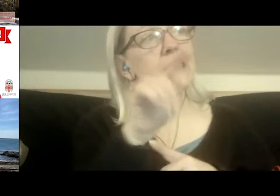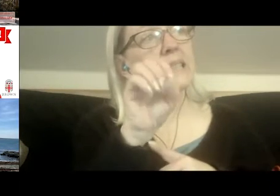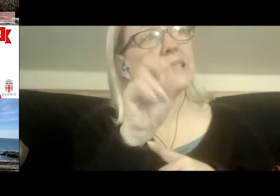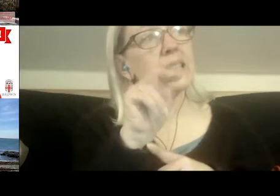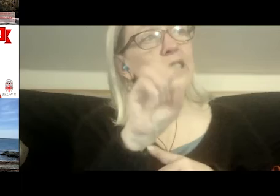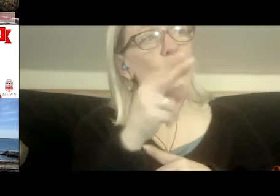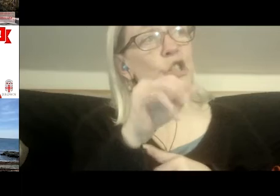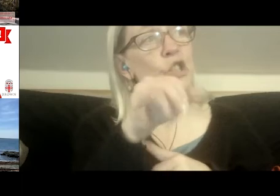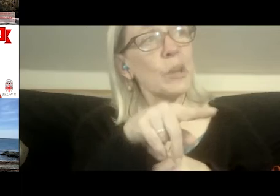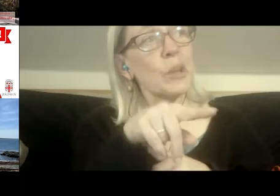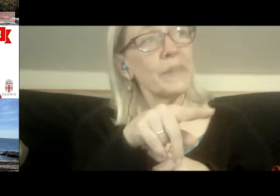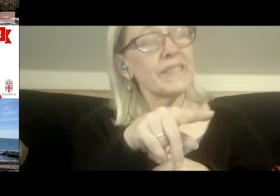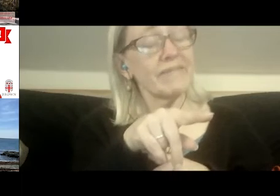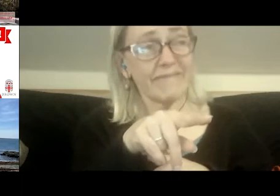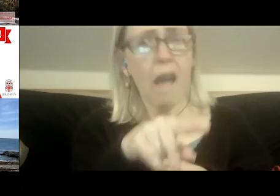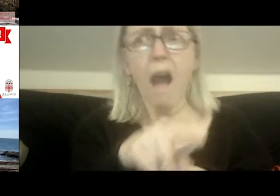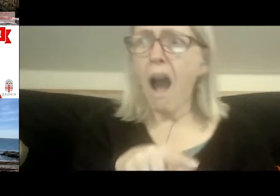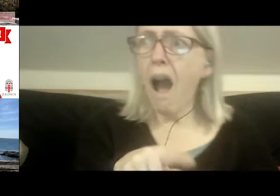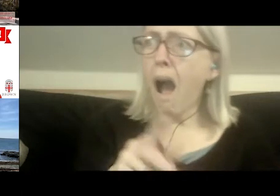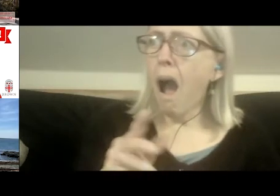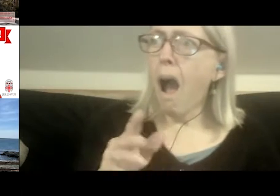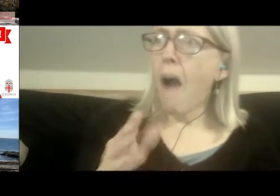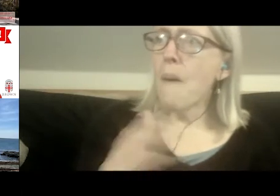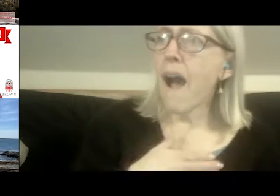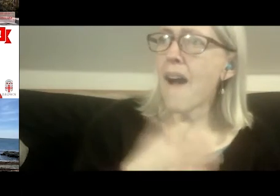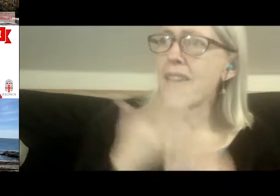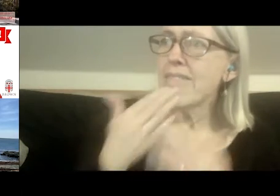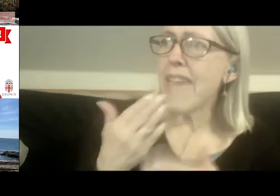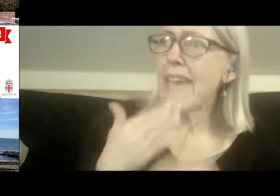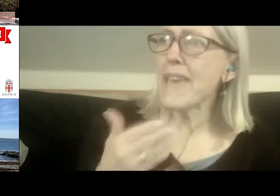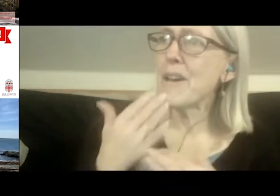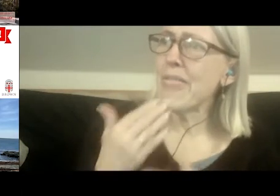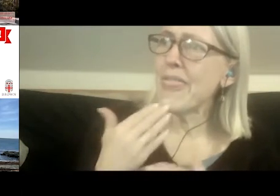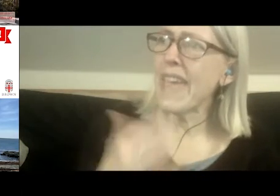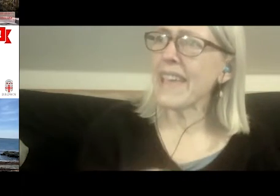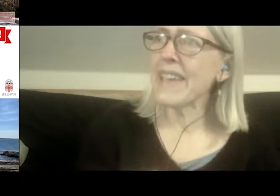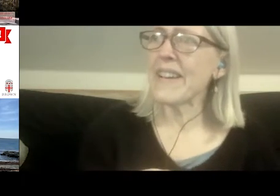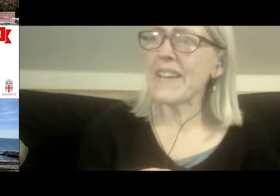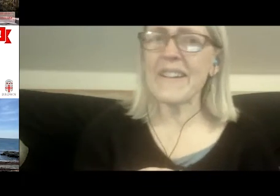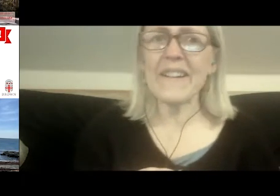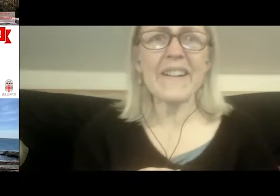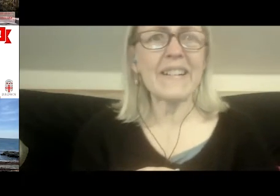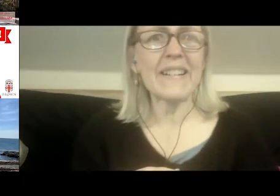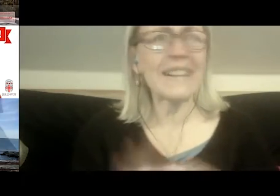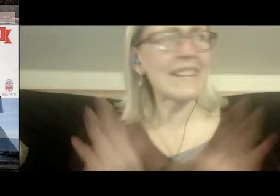Thank you! Wow. Yay! You're welcome! Well deserved.